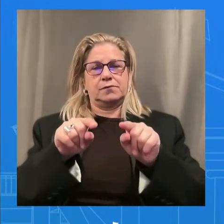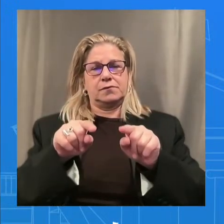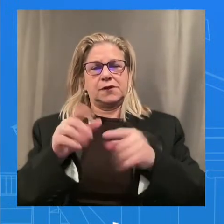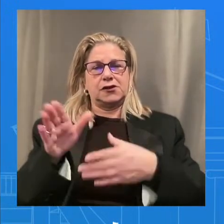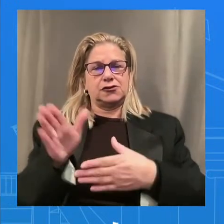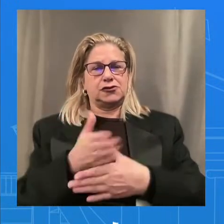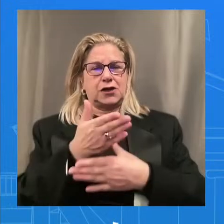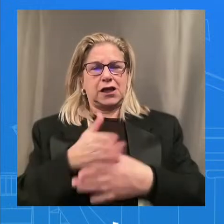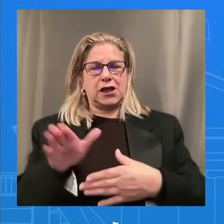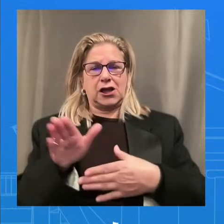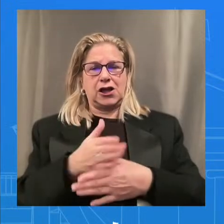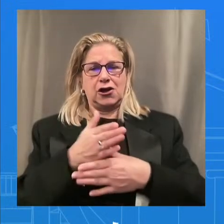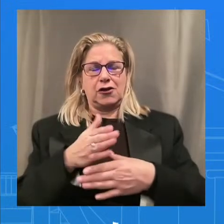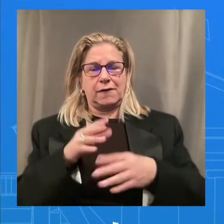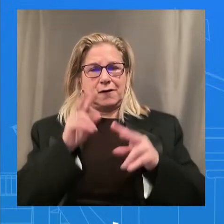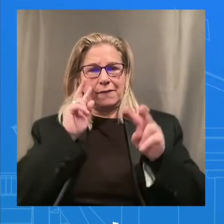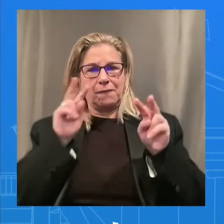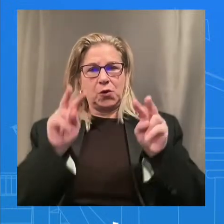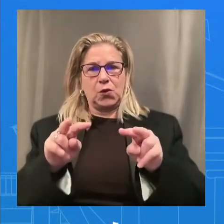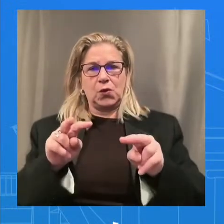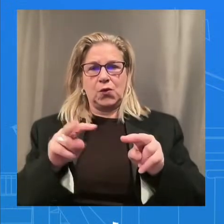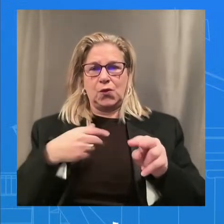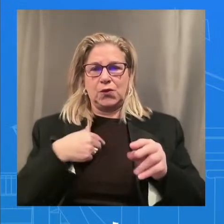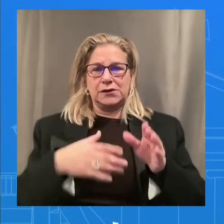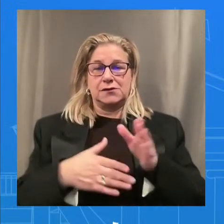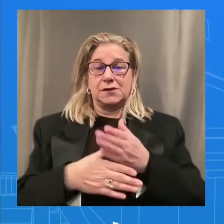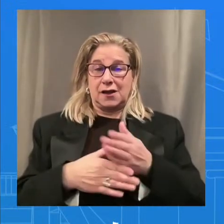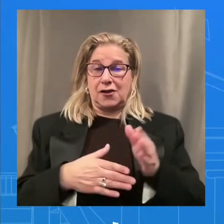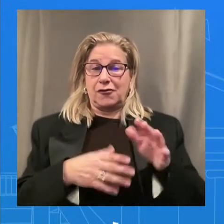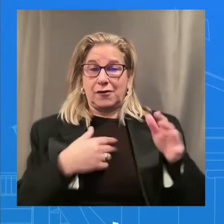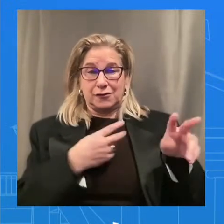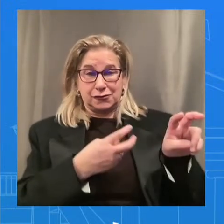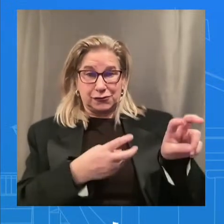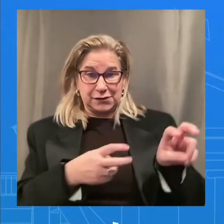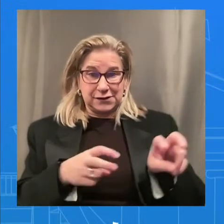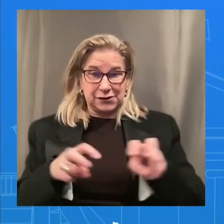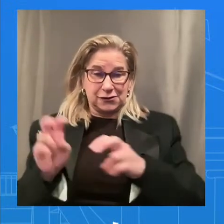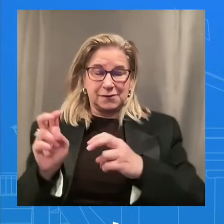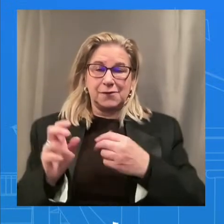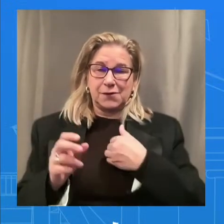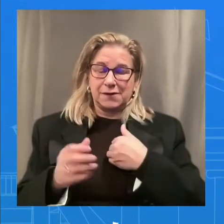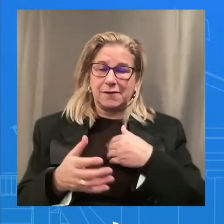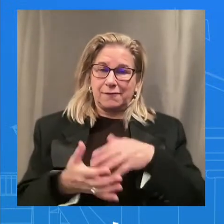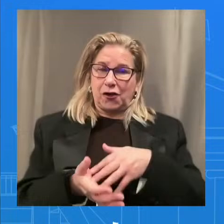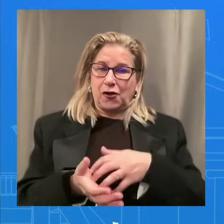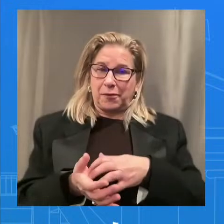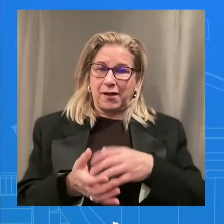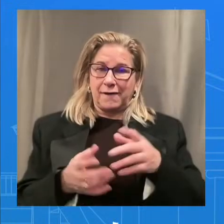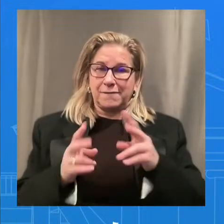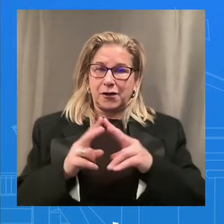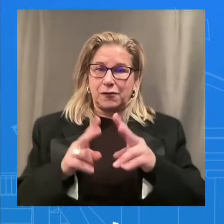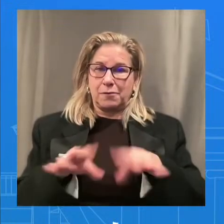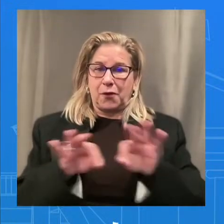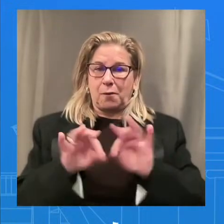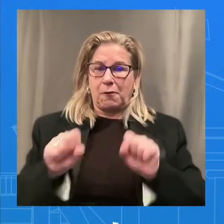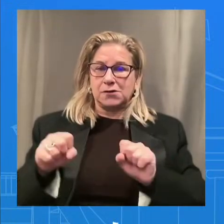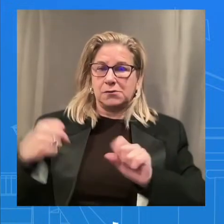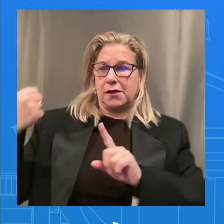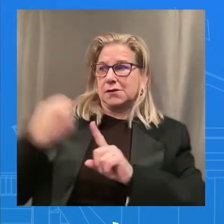and that it is critical that we close ranks as Americans to say, “No one can take advantage of us, but we will try to take advantage